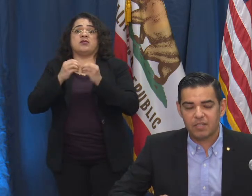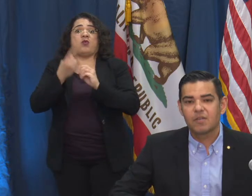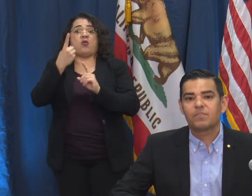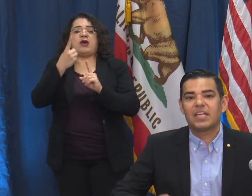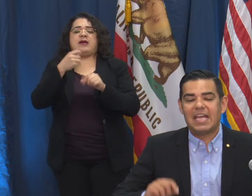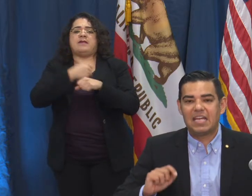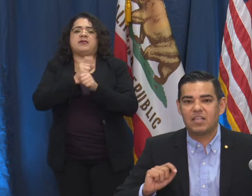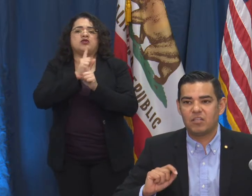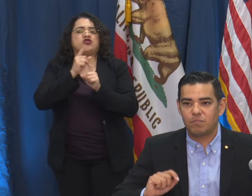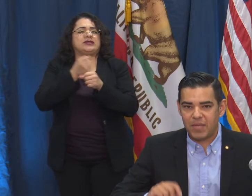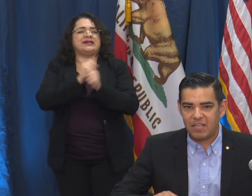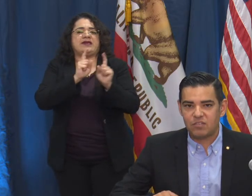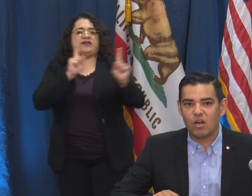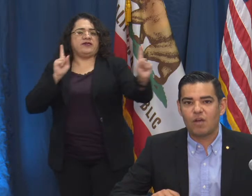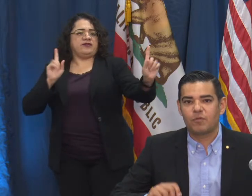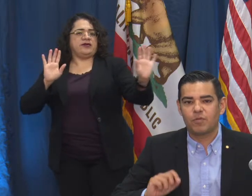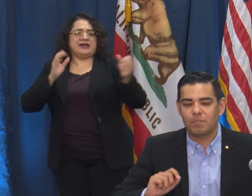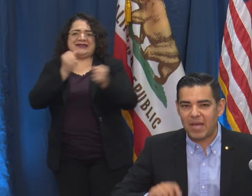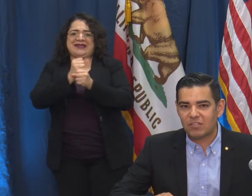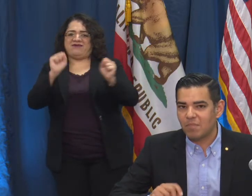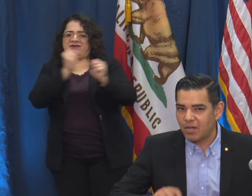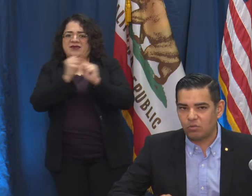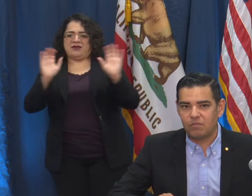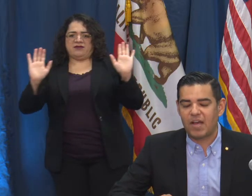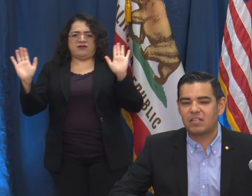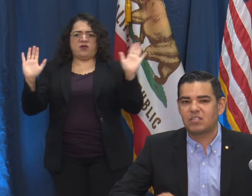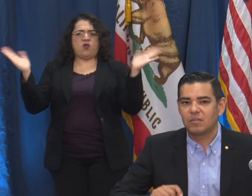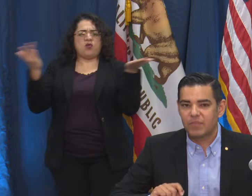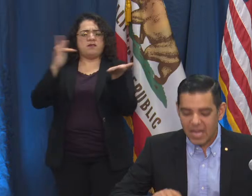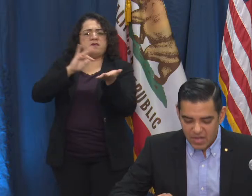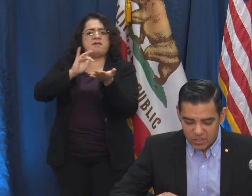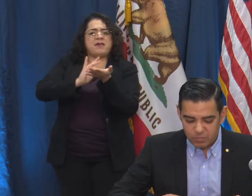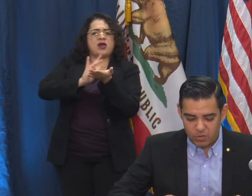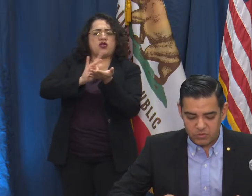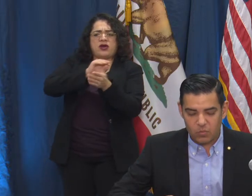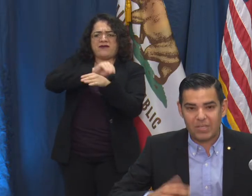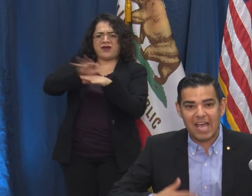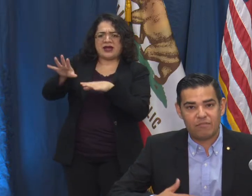and is based off of the best medical advice and experts that we have